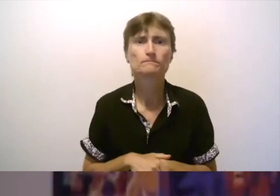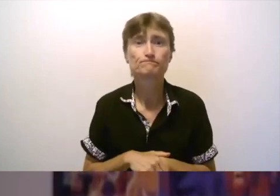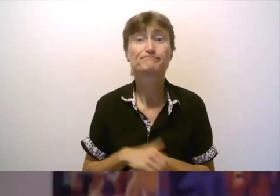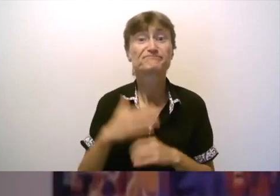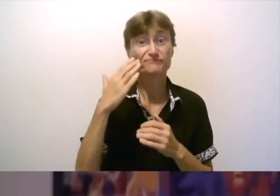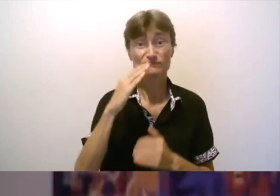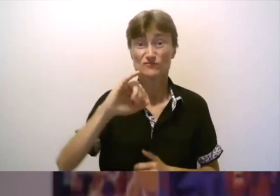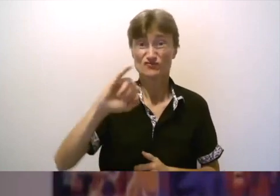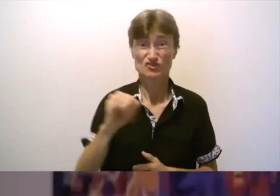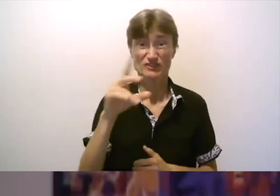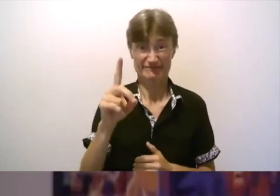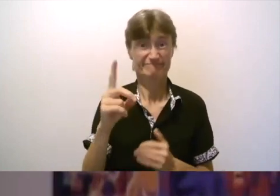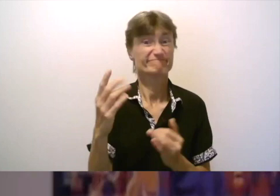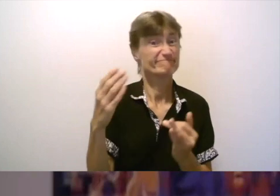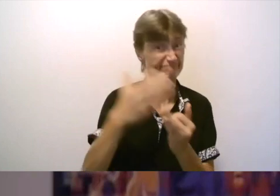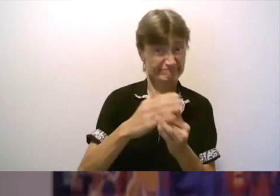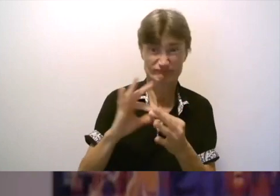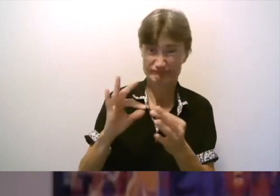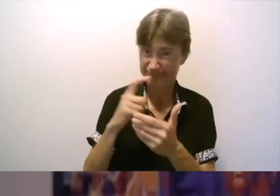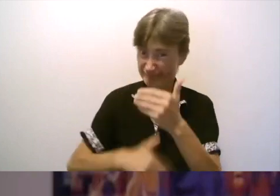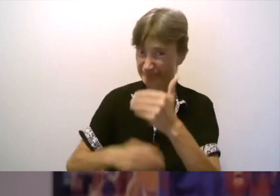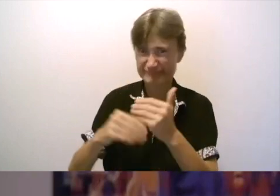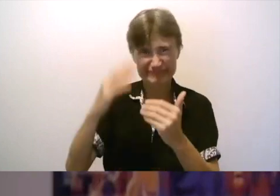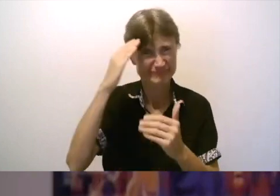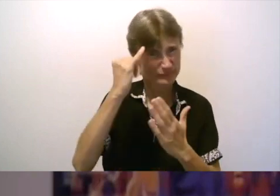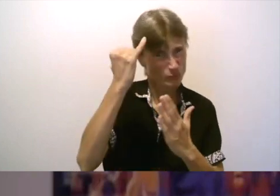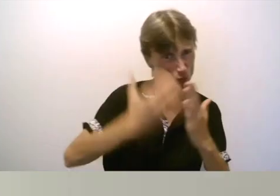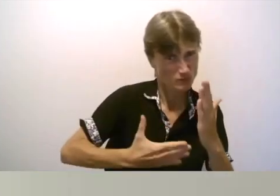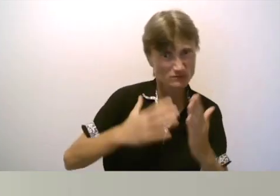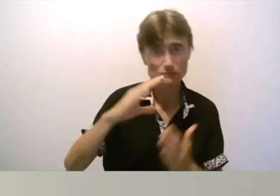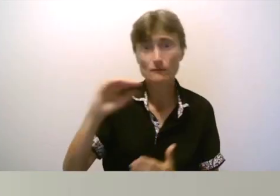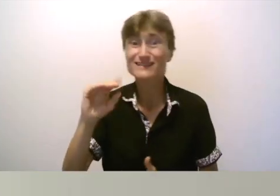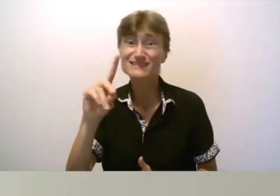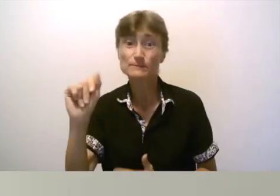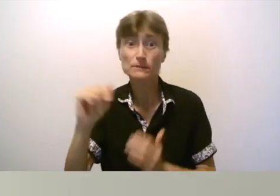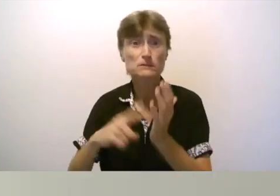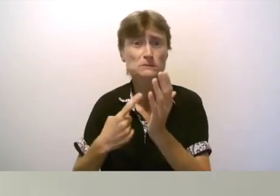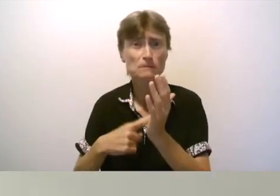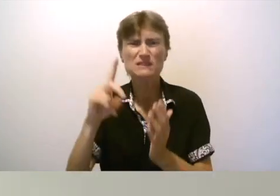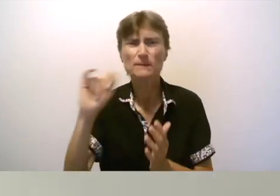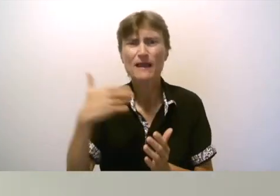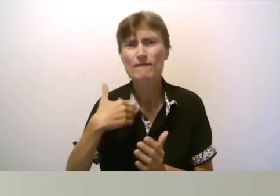artists with a facility a lot of the disability is episodic and so when we talked about that safety net you